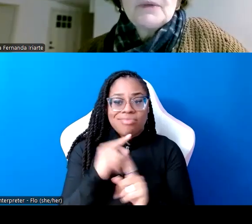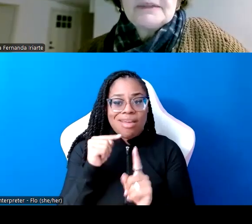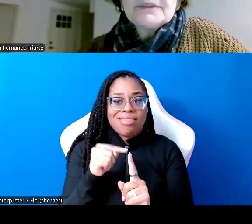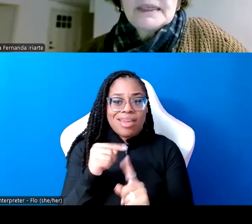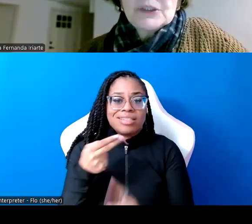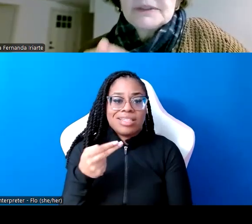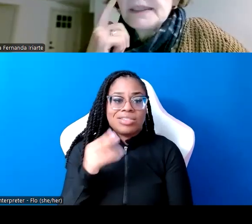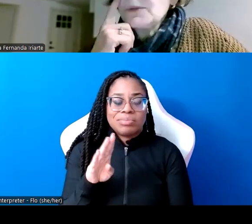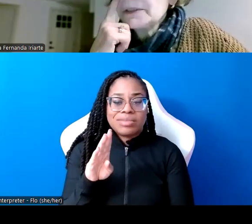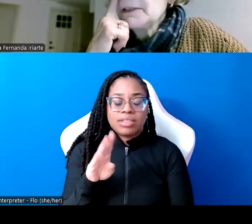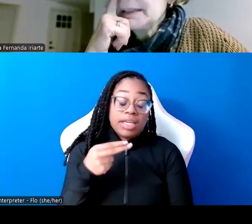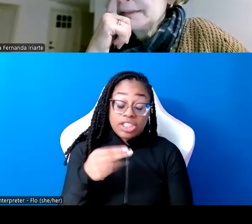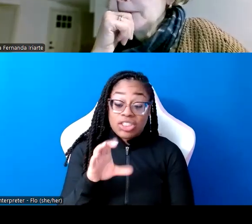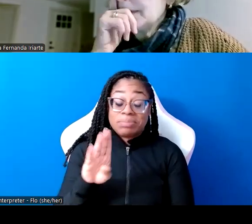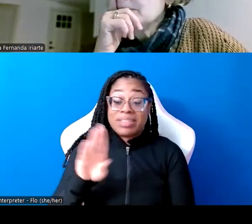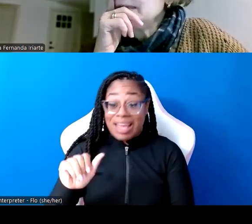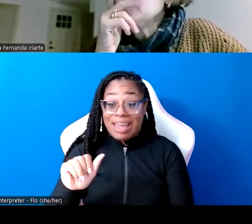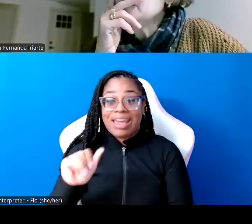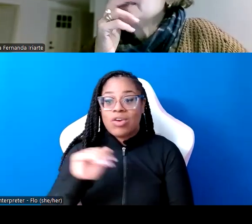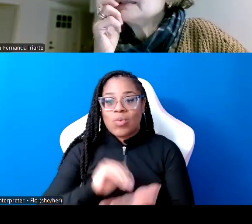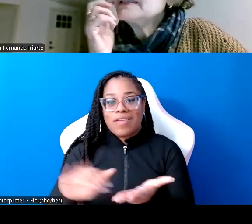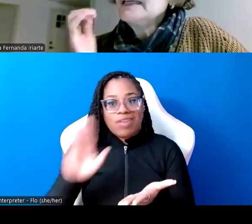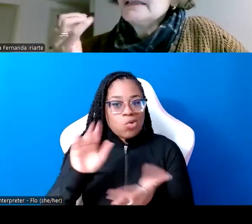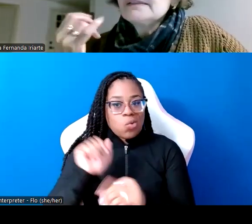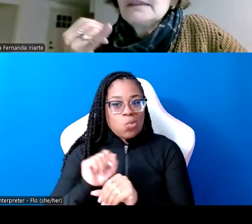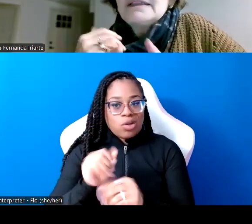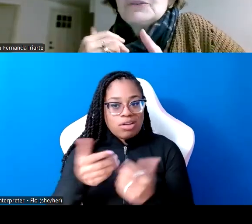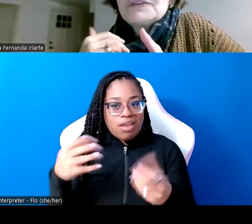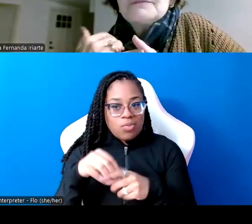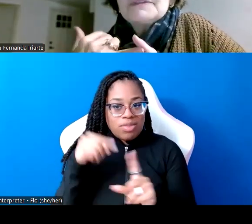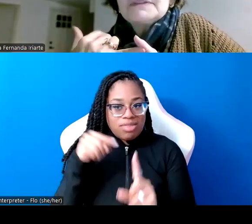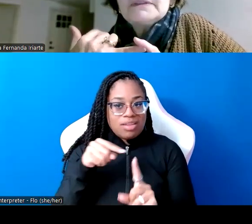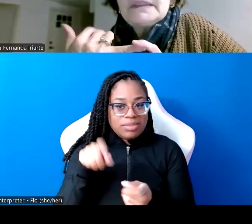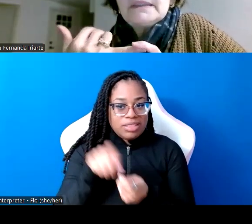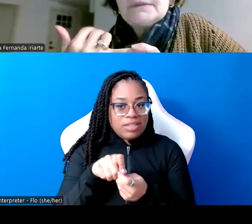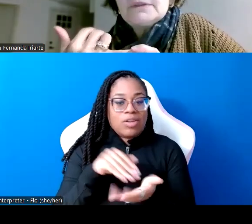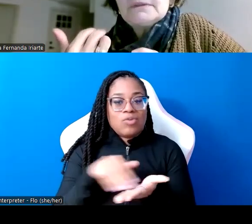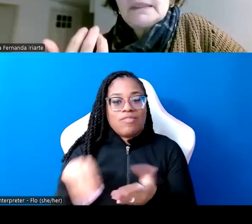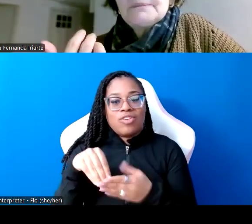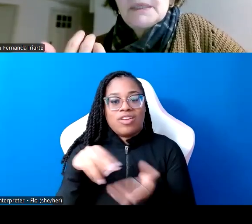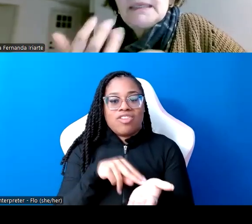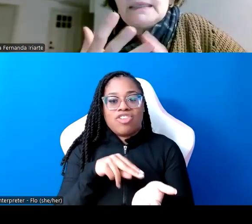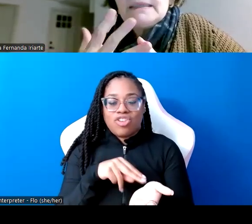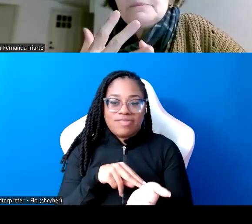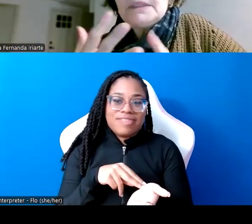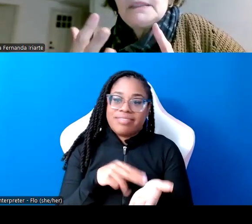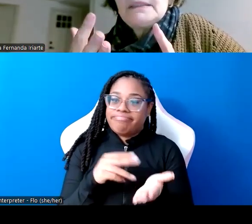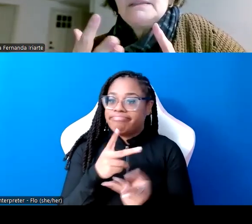waiver, I know, because I worked a lot with this waiver. Are, nursing facility level, A, B